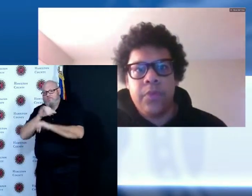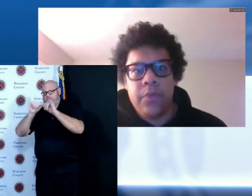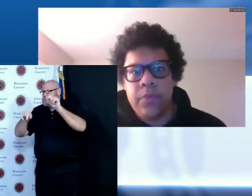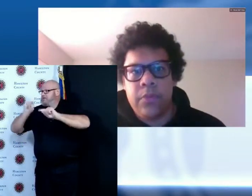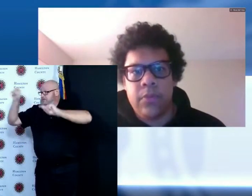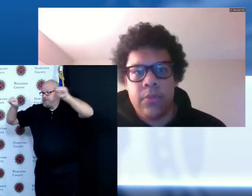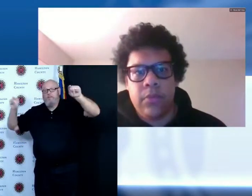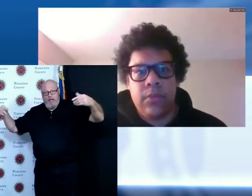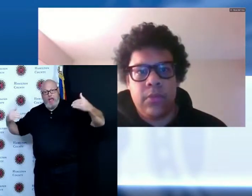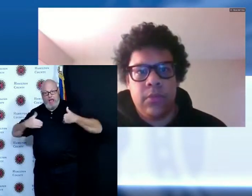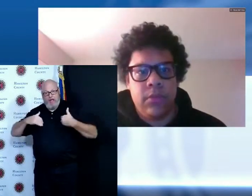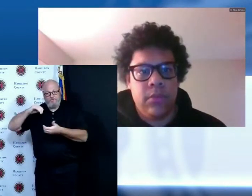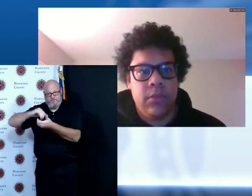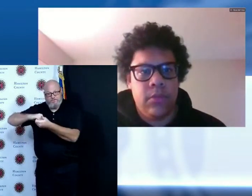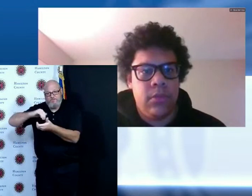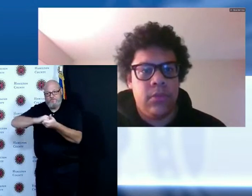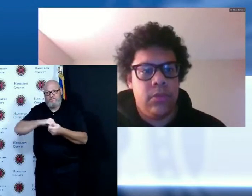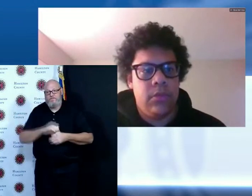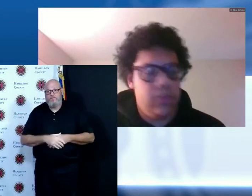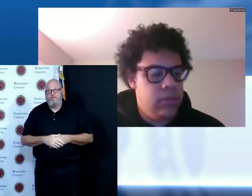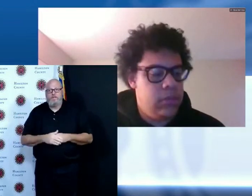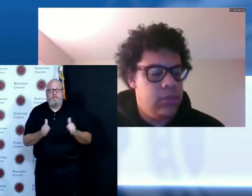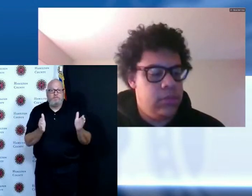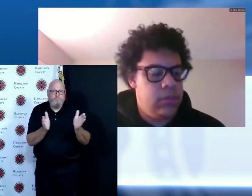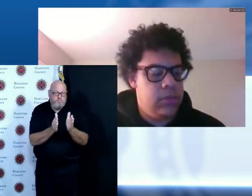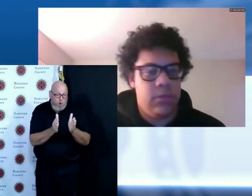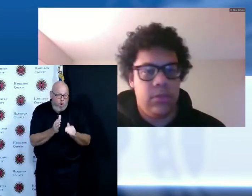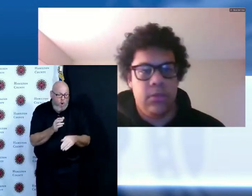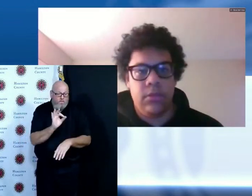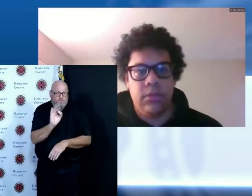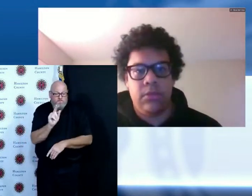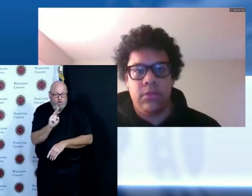and you're drawing people to one location so it's not always meeting people where they are and where